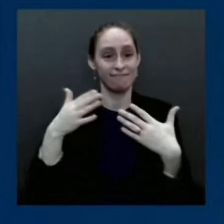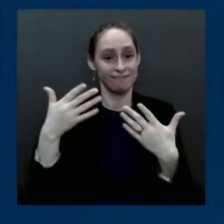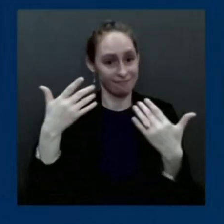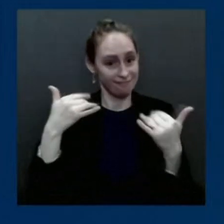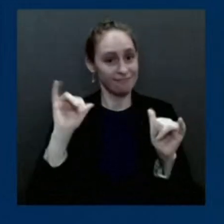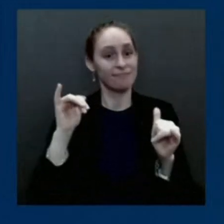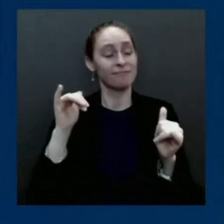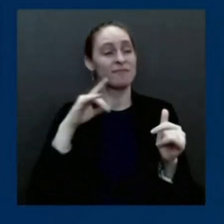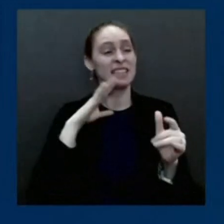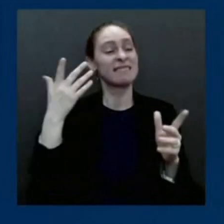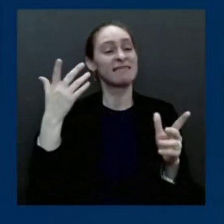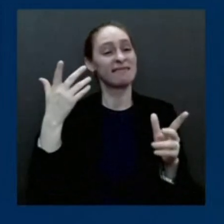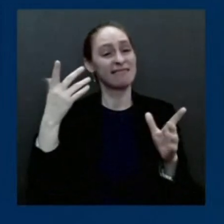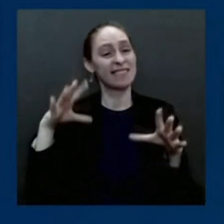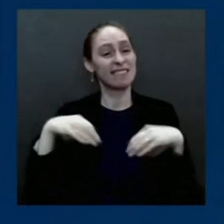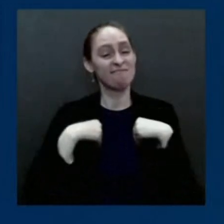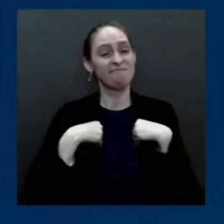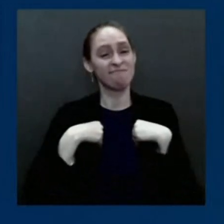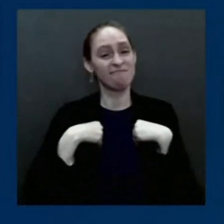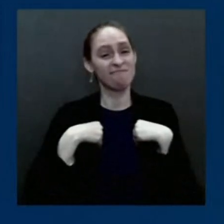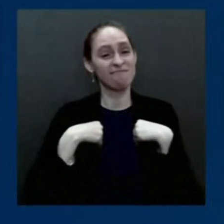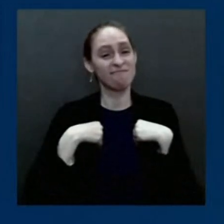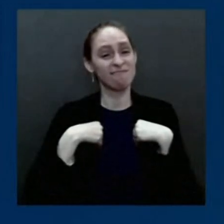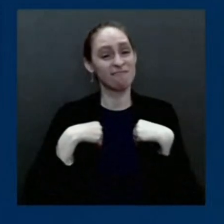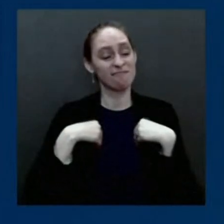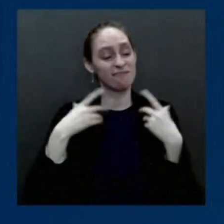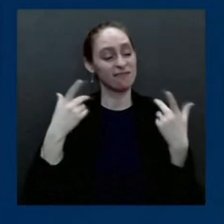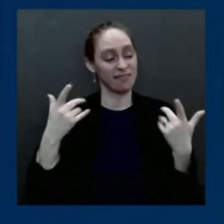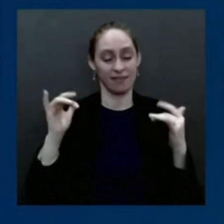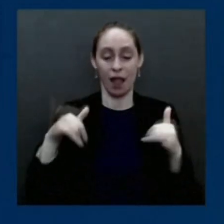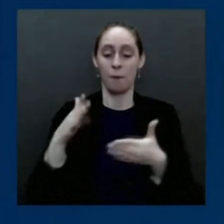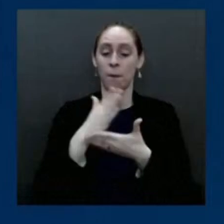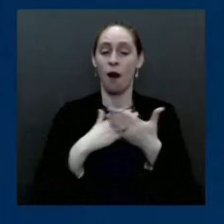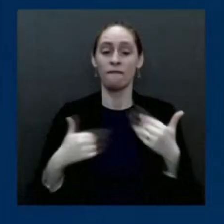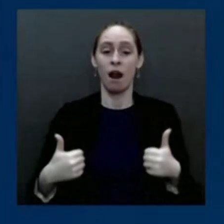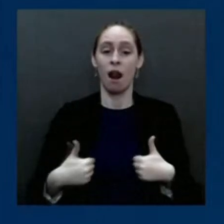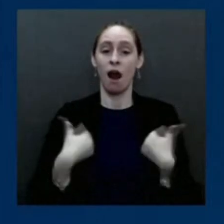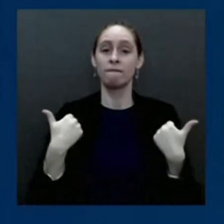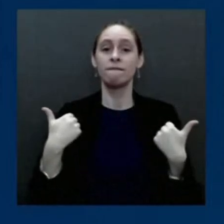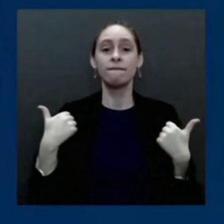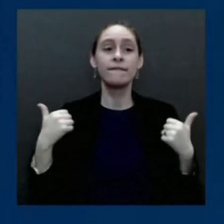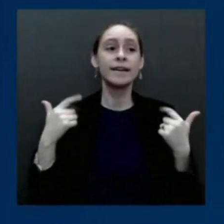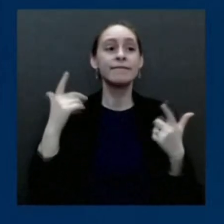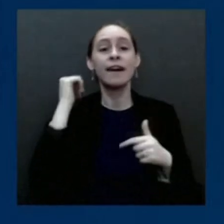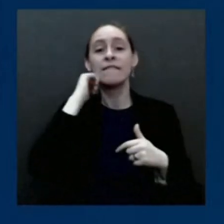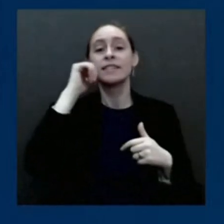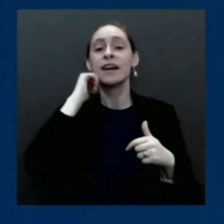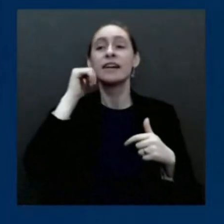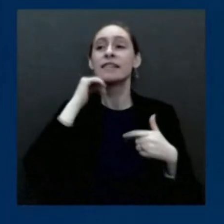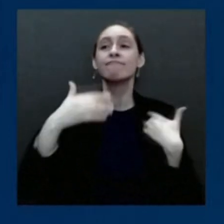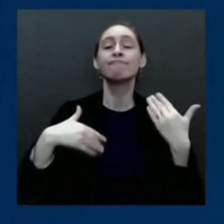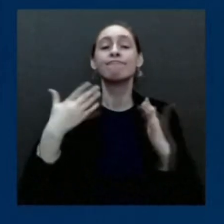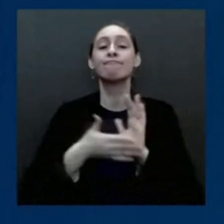PEOPLE EVEN THOSE WHO ARE VACCINATED AND BOOSTED WILL LIKELY BE INFECTED WITH OMICRON. DR. FAUCI DO YOU WANT TO GO